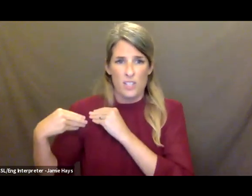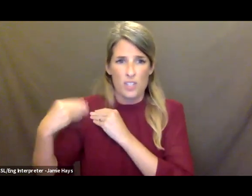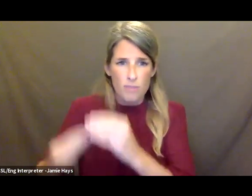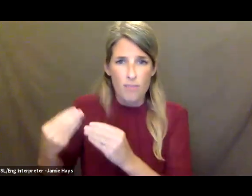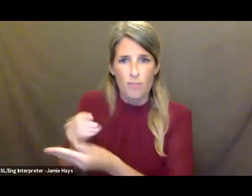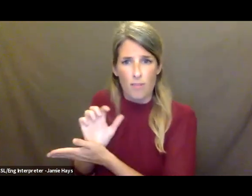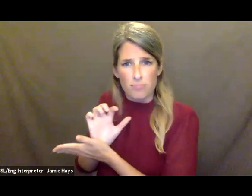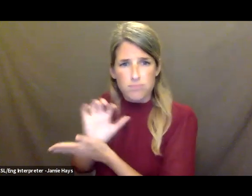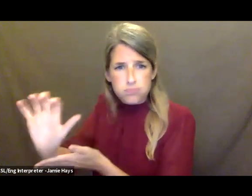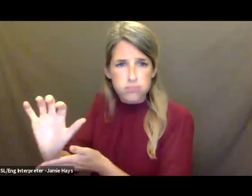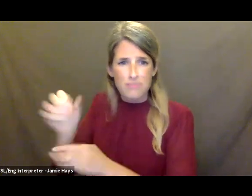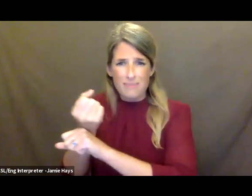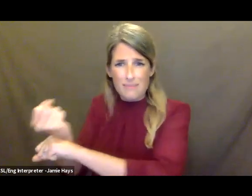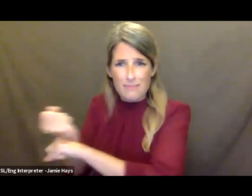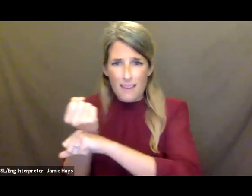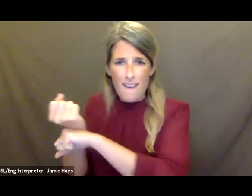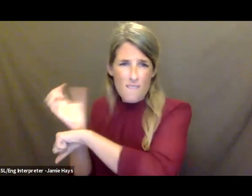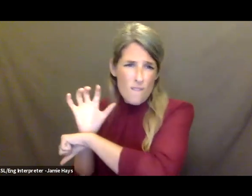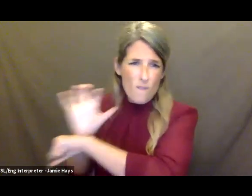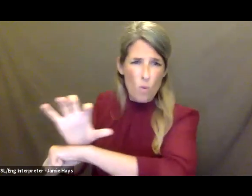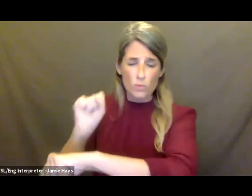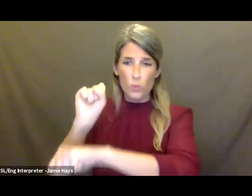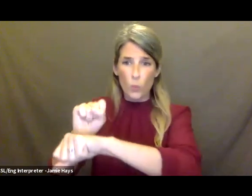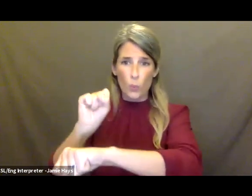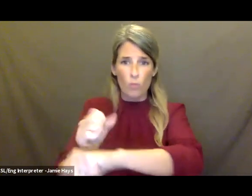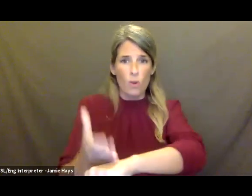displaced and enslaved people that built, and continue to